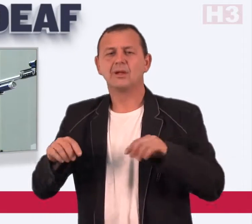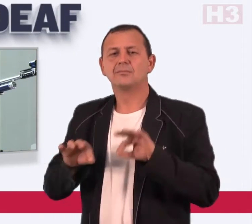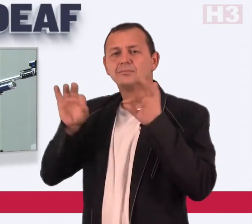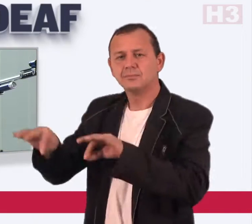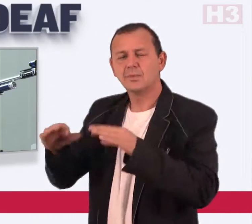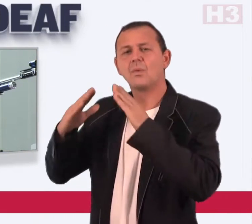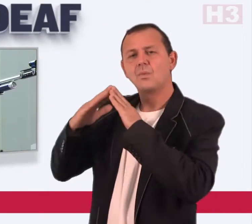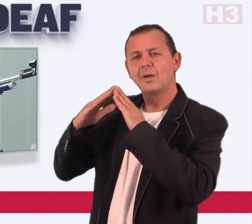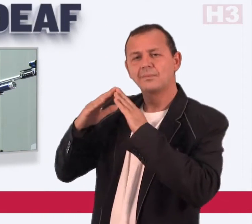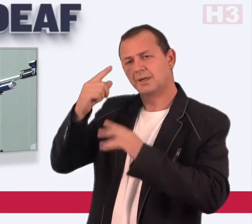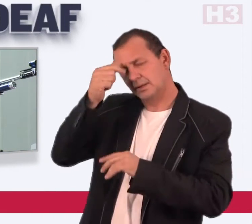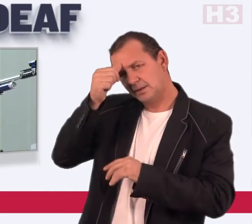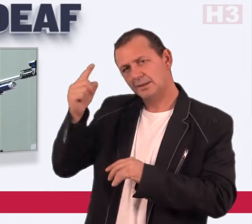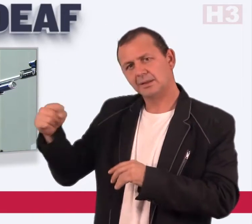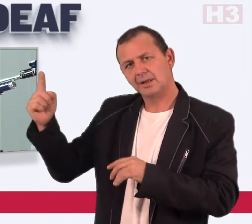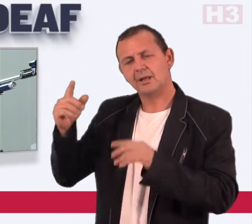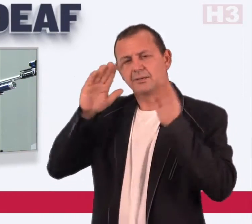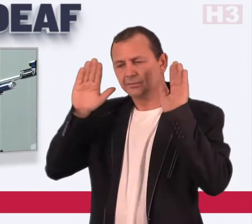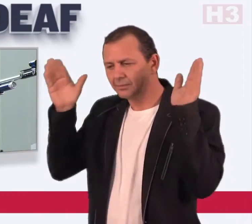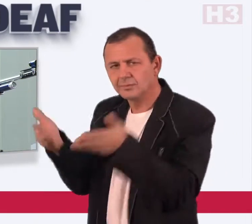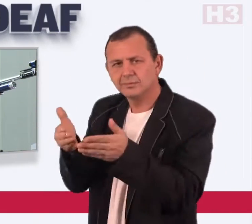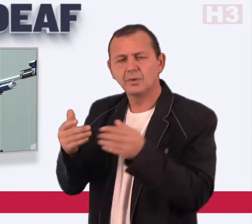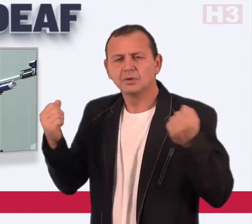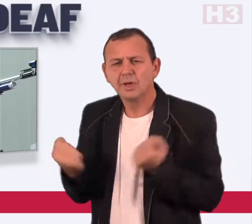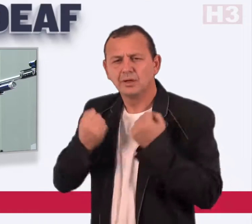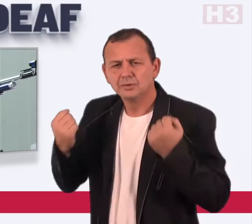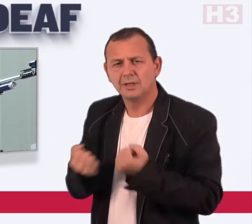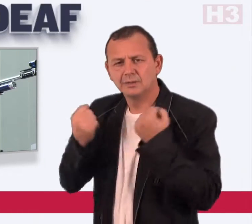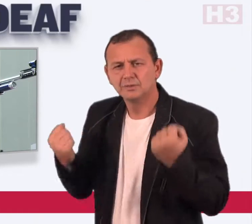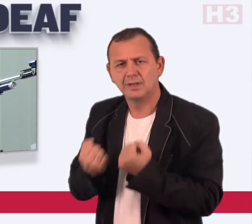Now back home, Priyesha is focused on the